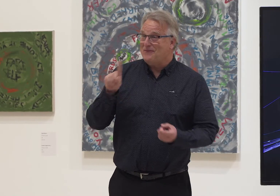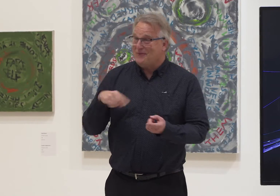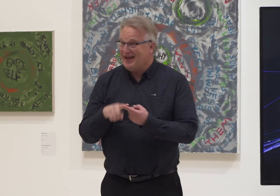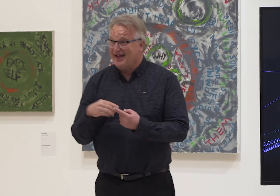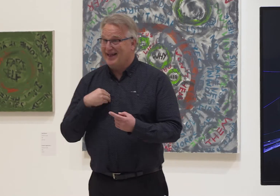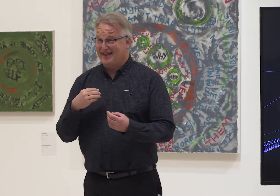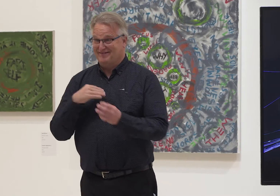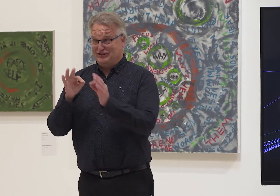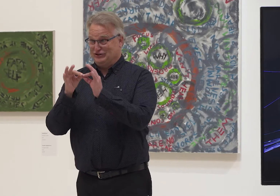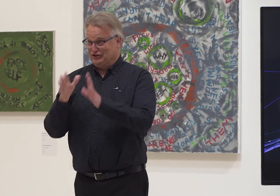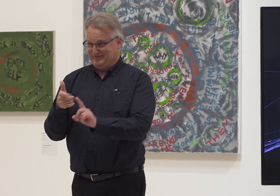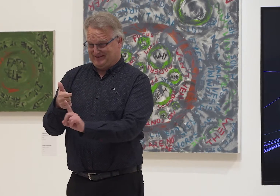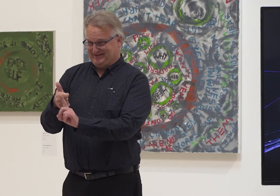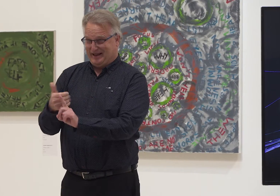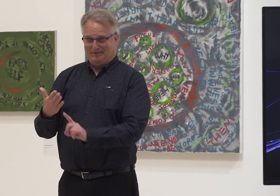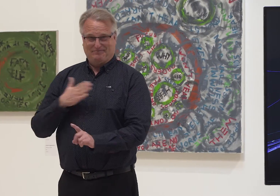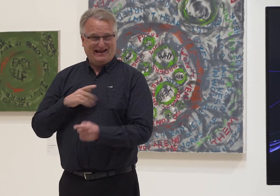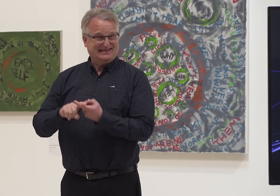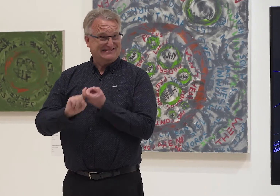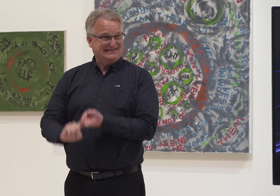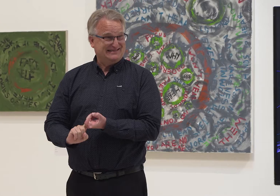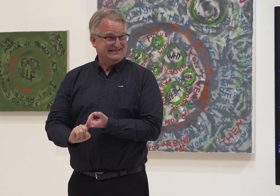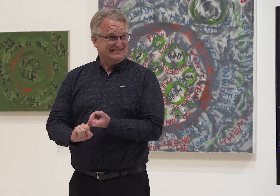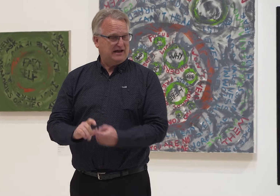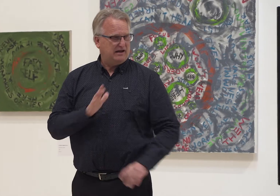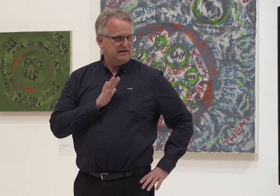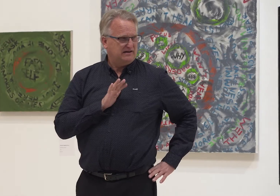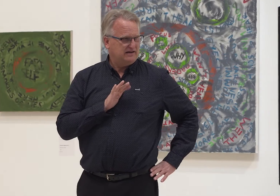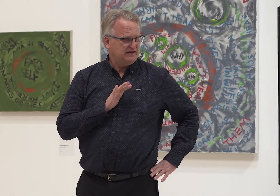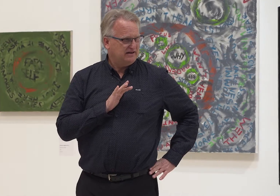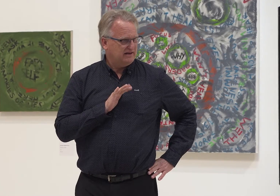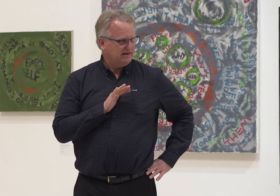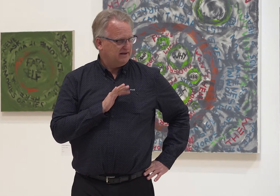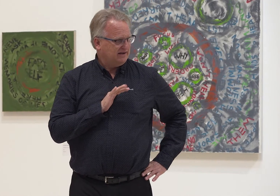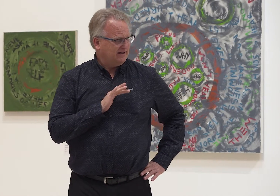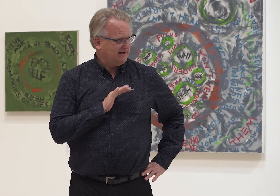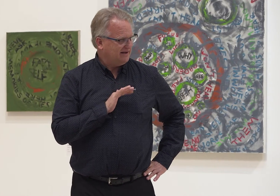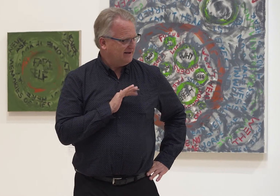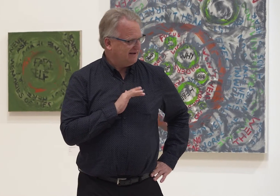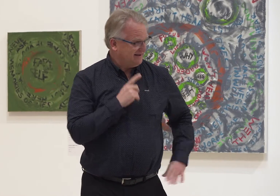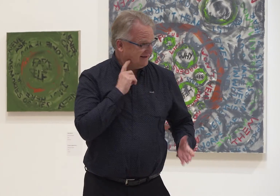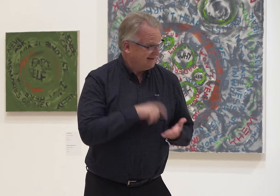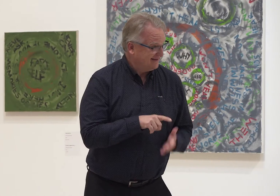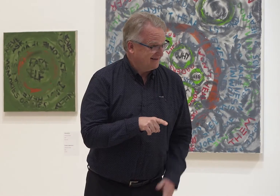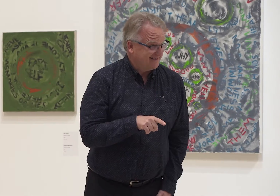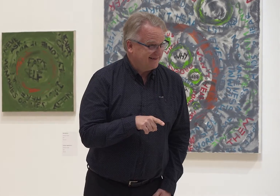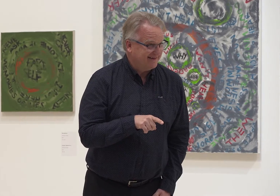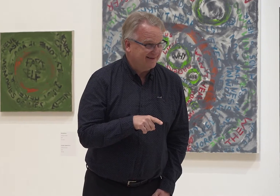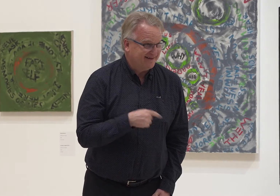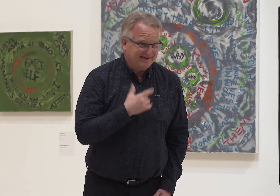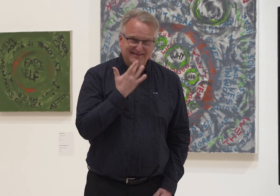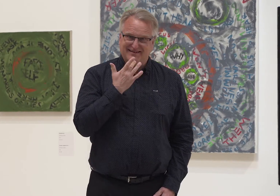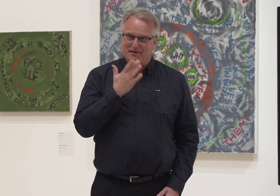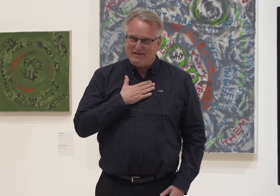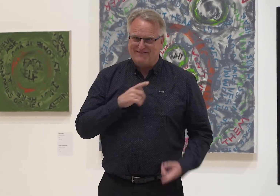I want to know why or what I'm having issues, even though I've worked with some interpreters who are my friends